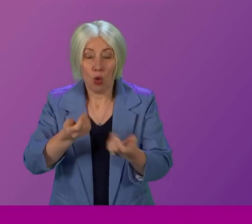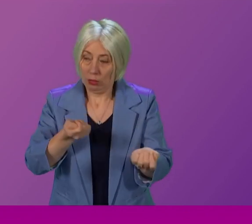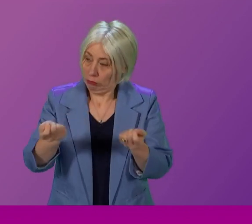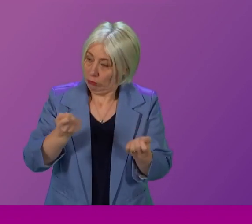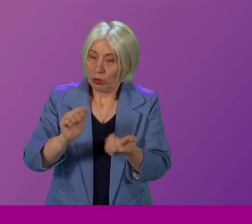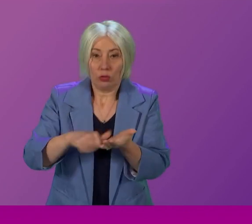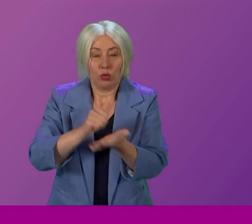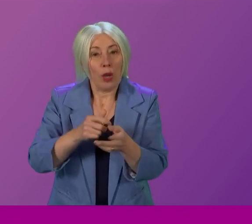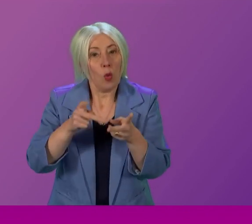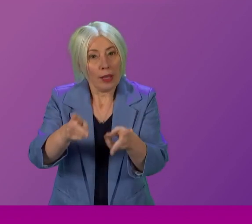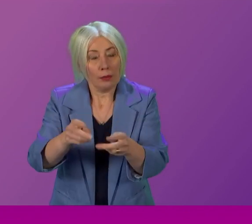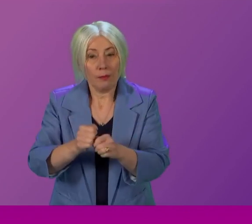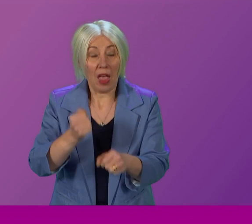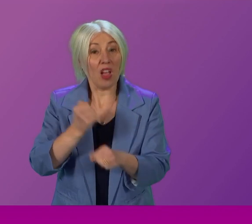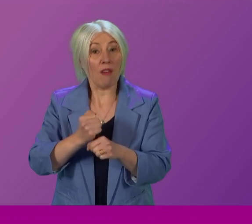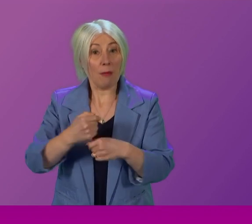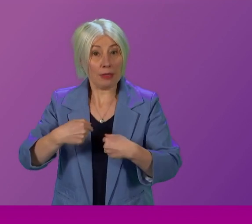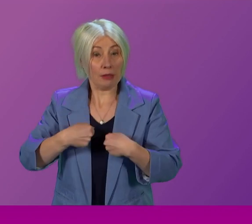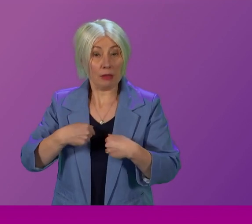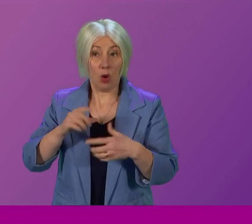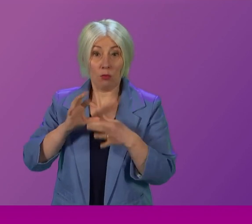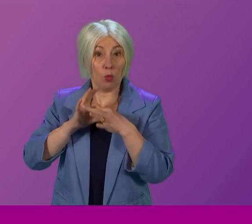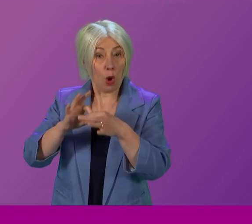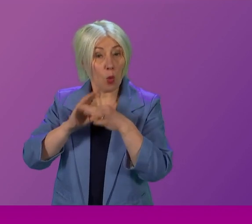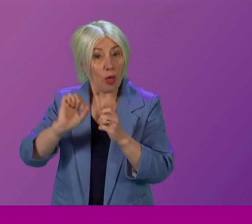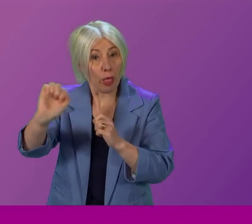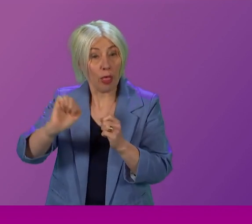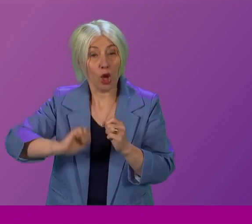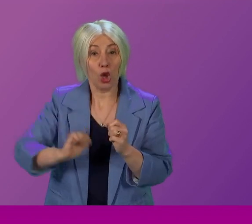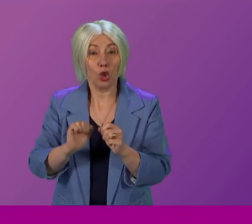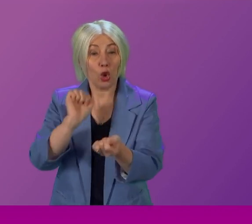which is what the Government, in association with the Scottish Prison Service, will continue to do.